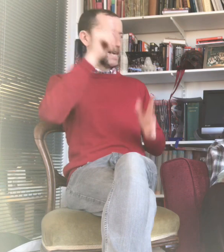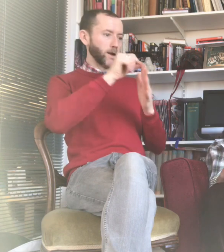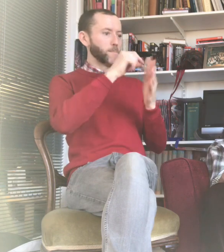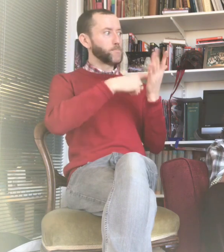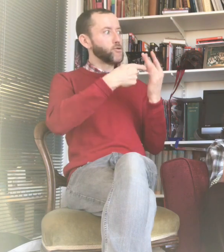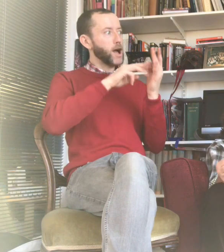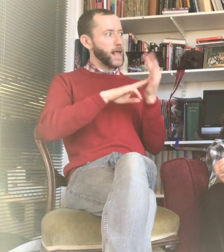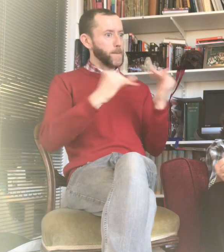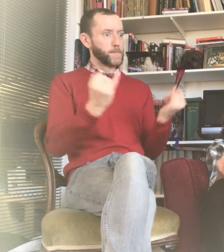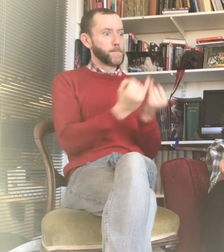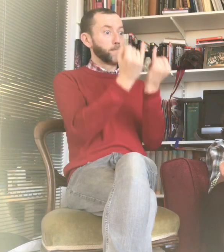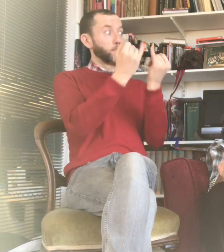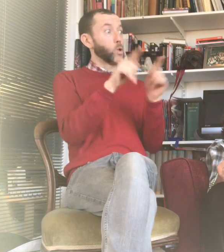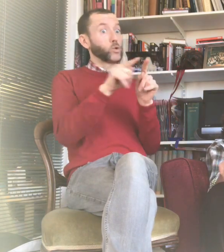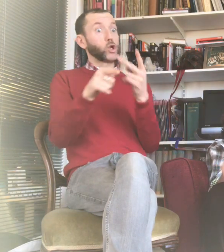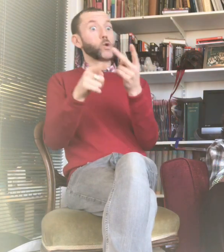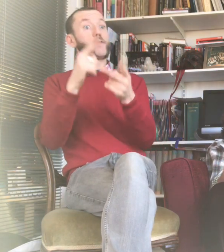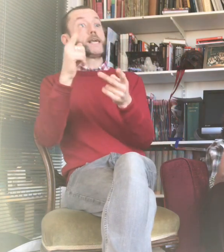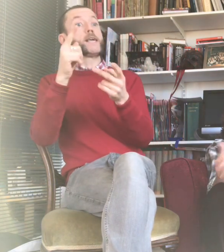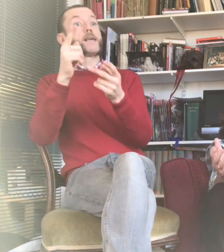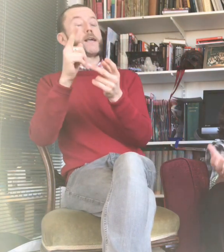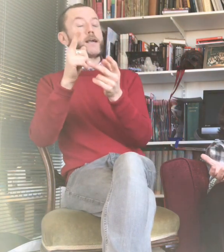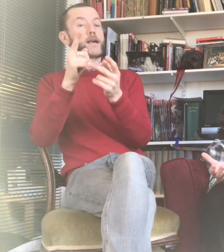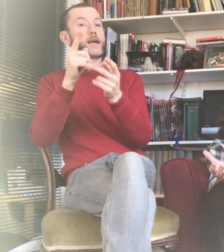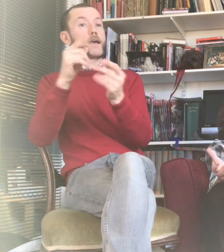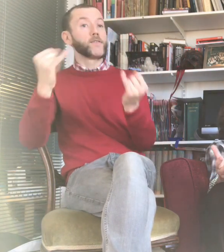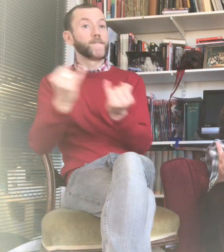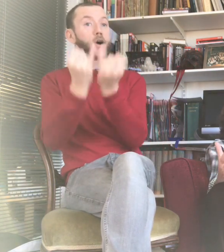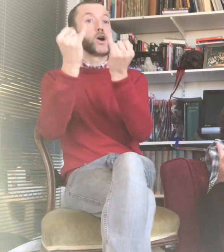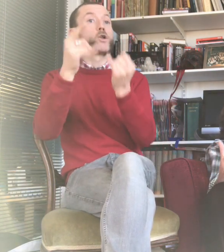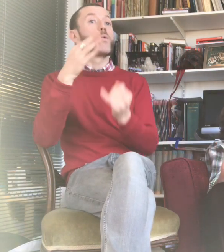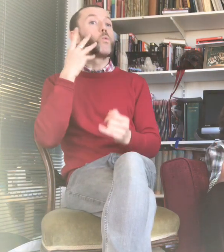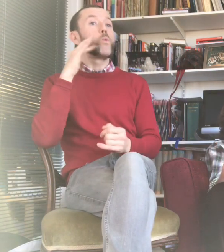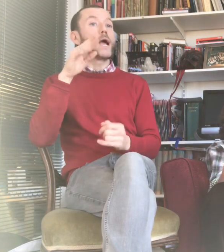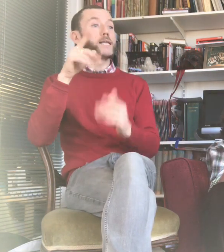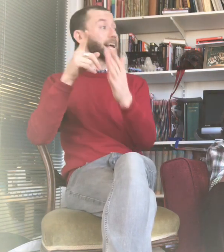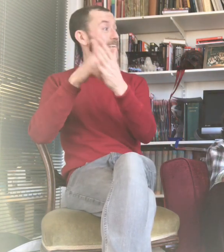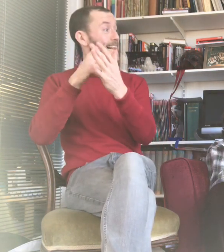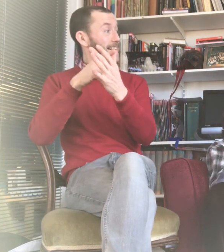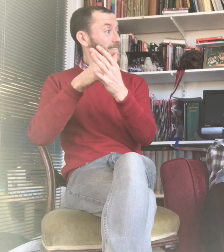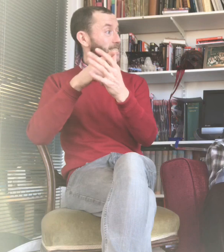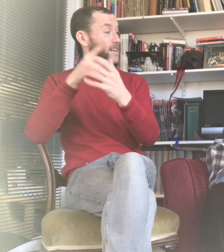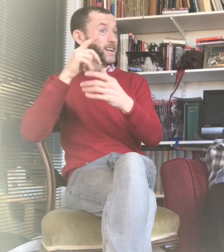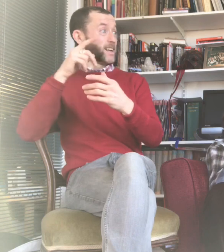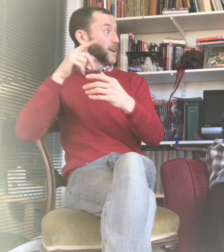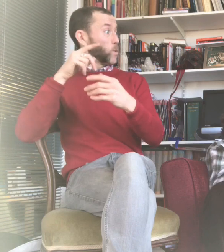There's the fight where Achilles murders Hector with his Myrmidons and I remember